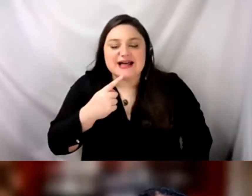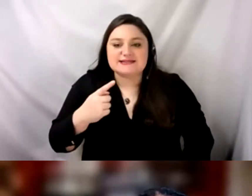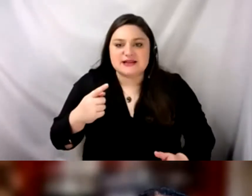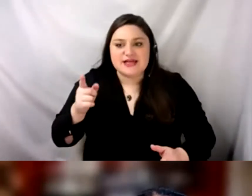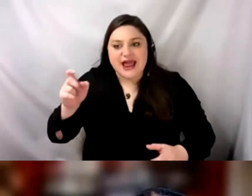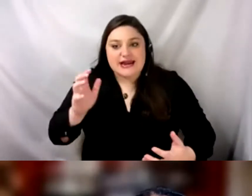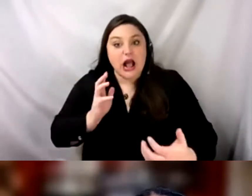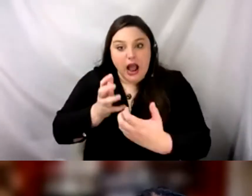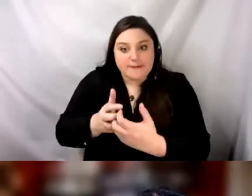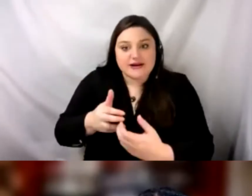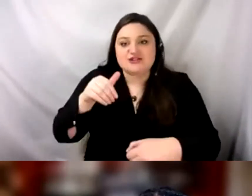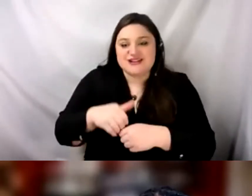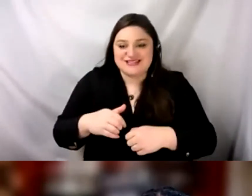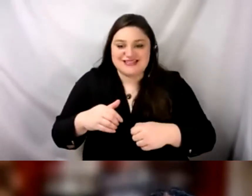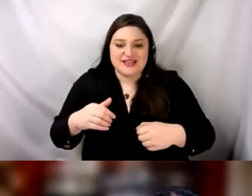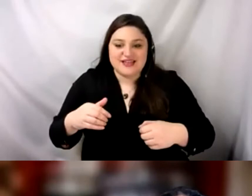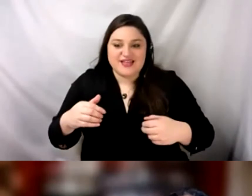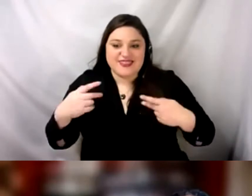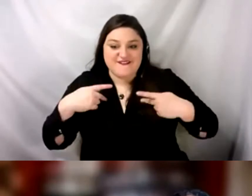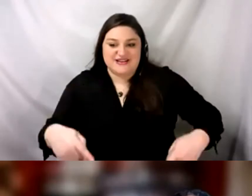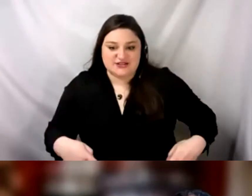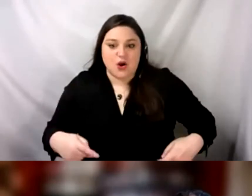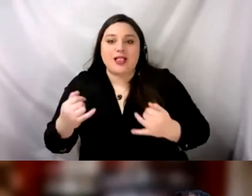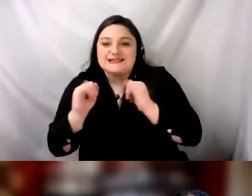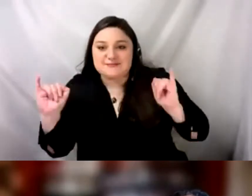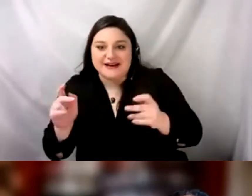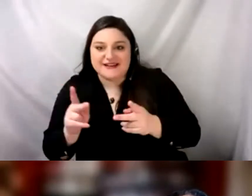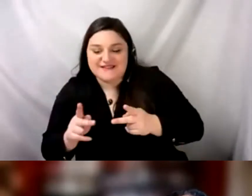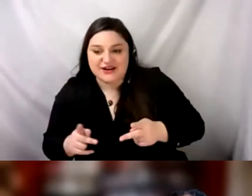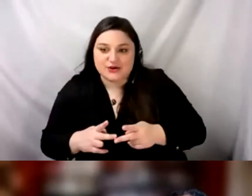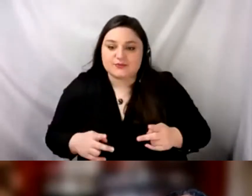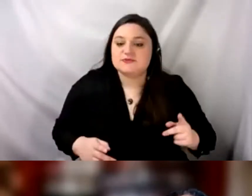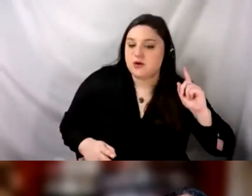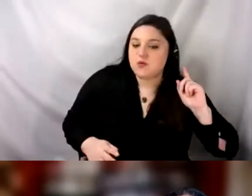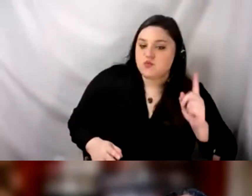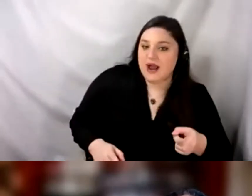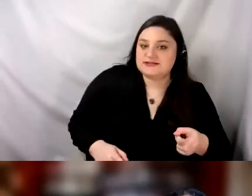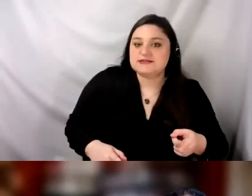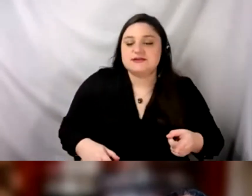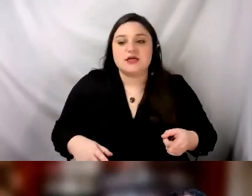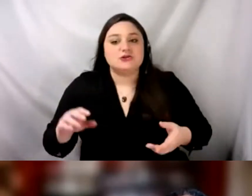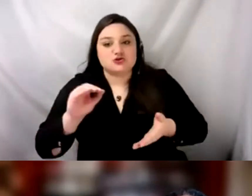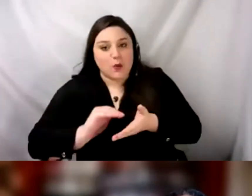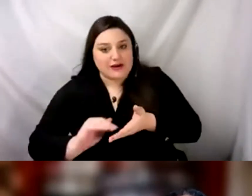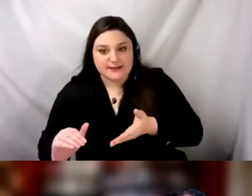Or exception rather. And then does that also apply to staff? GONZALO Yes